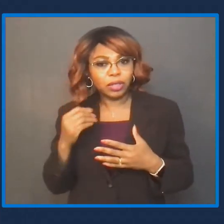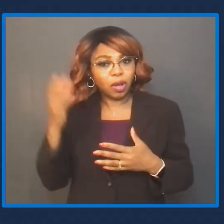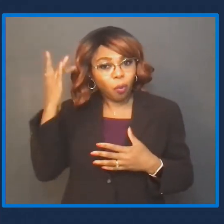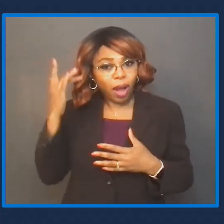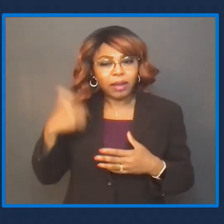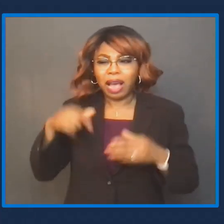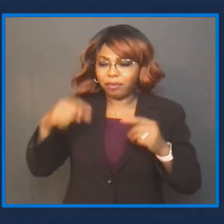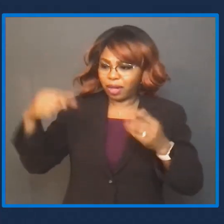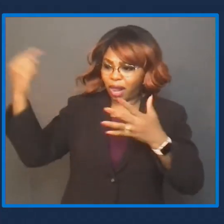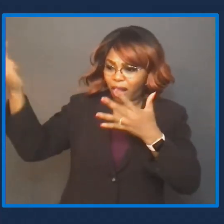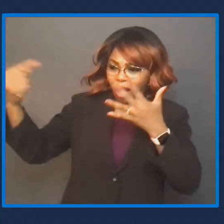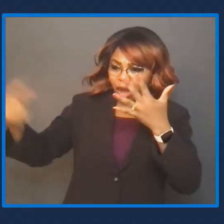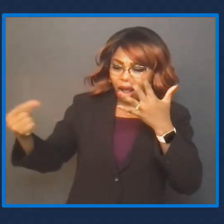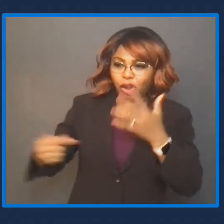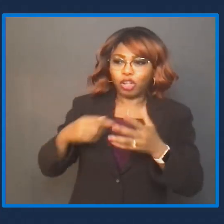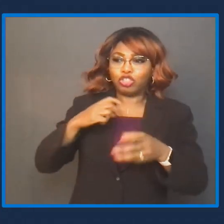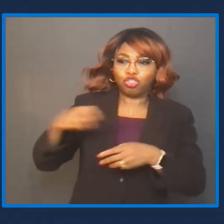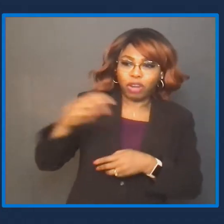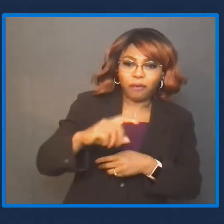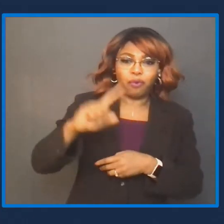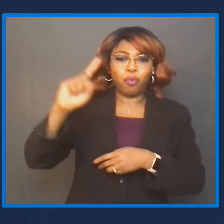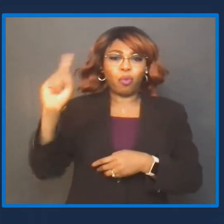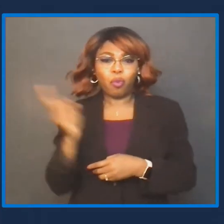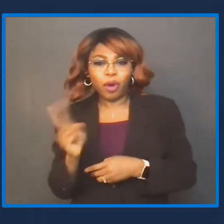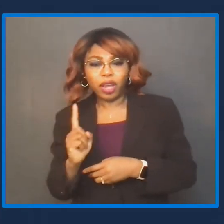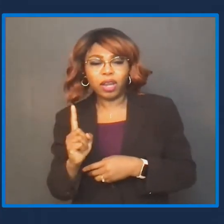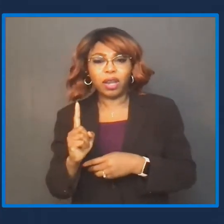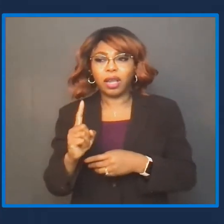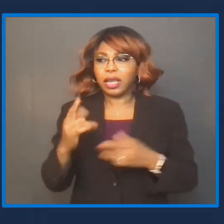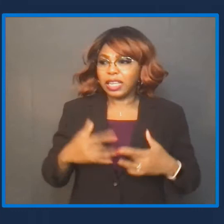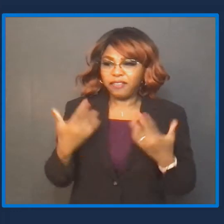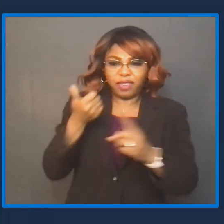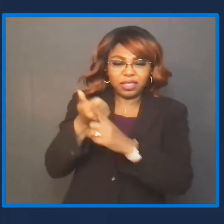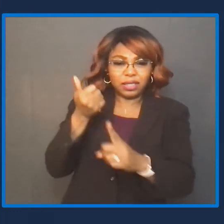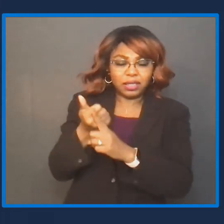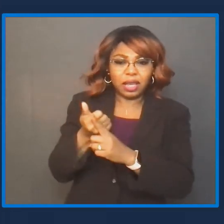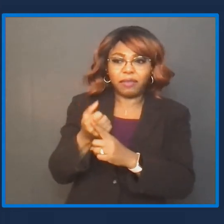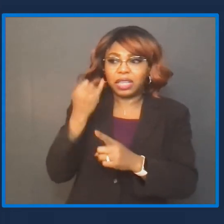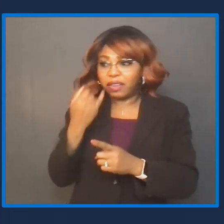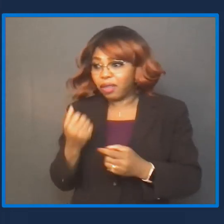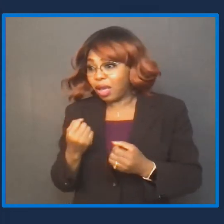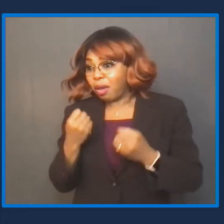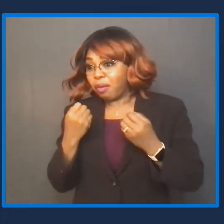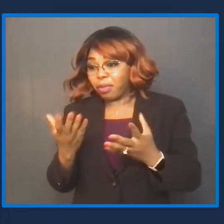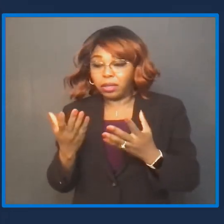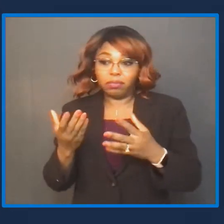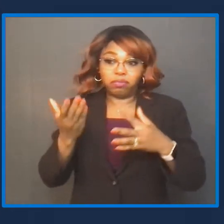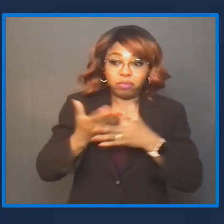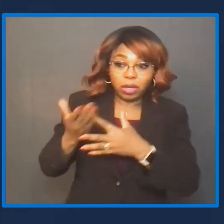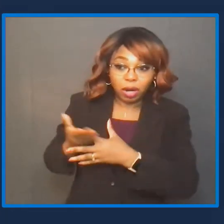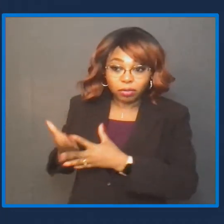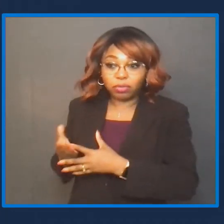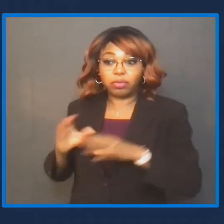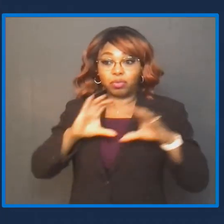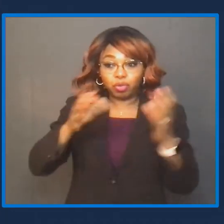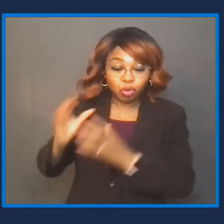You've got to think about where you're gonna be. You've got to think about the event itself. If there are lots of breakout rooms or breakout sessions how do you get there?